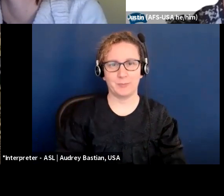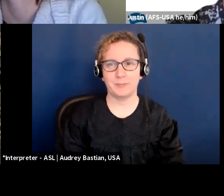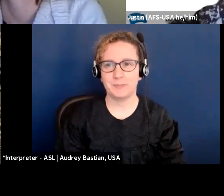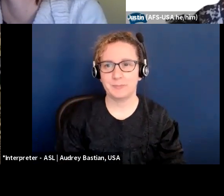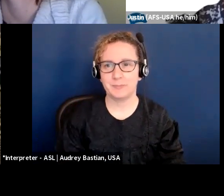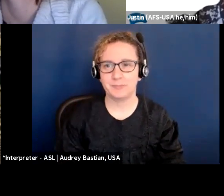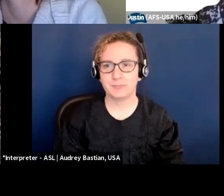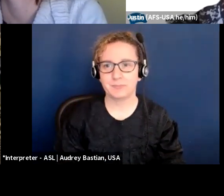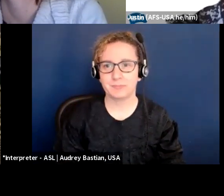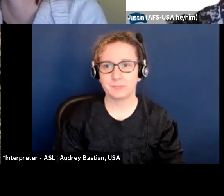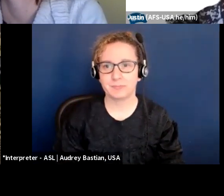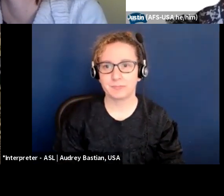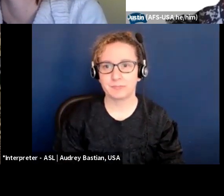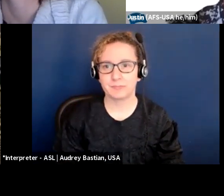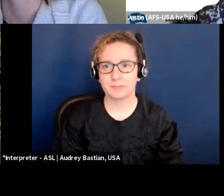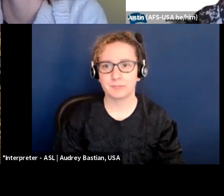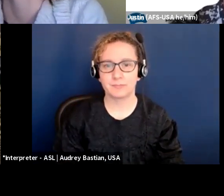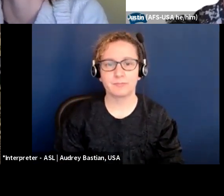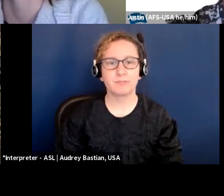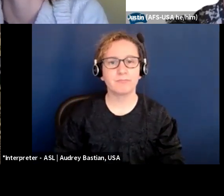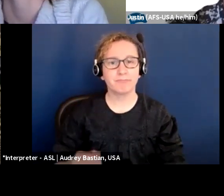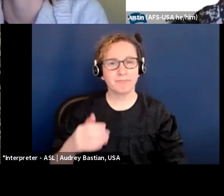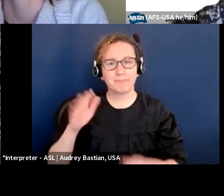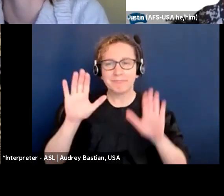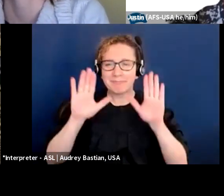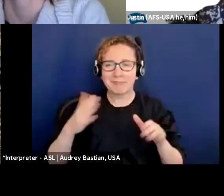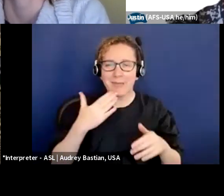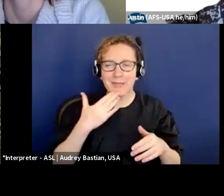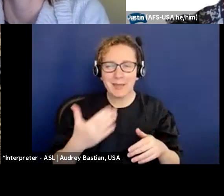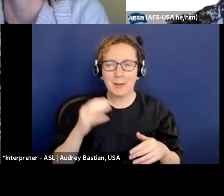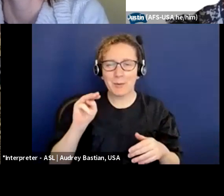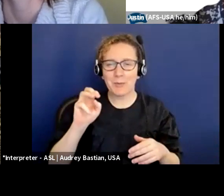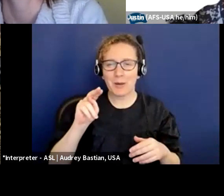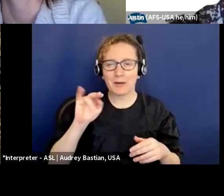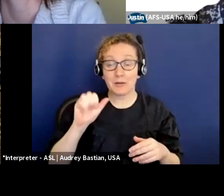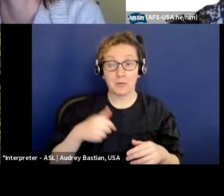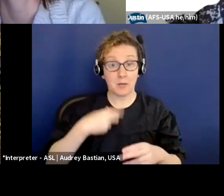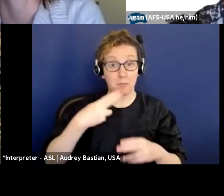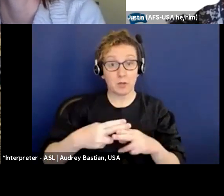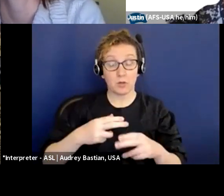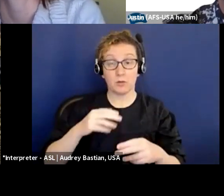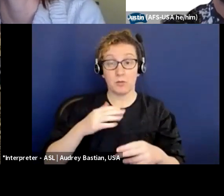Great. Thank you, Monica. As I mentioned, I am Justin Harford, and I